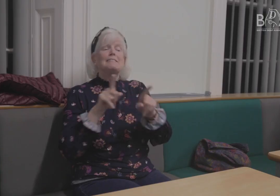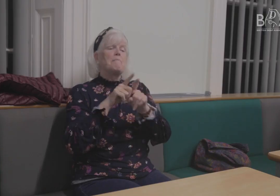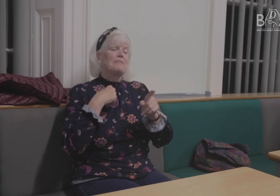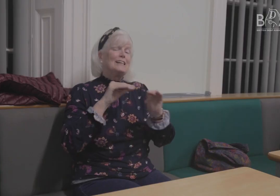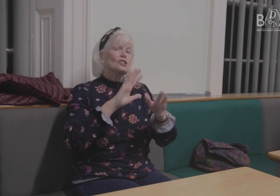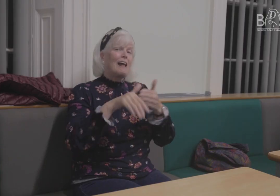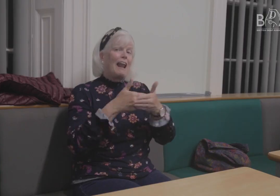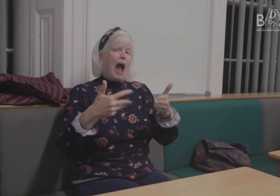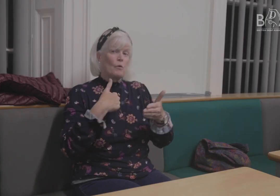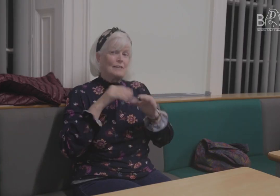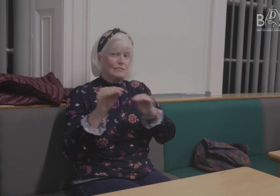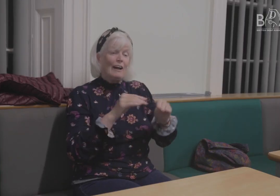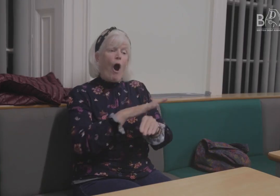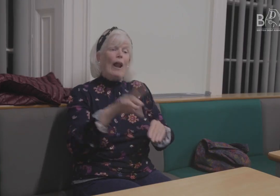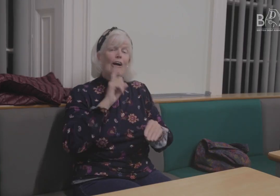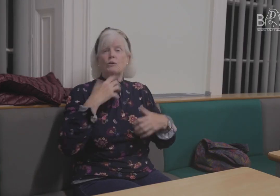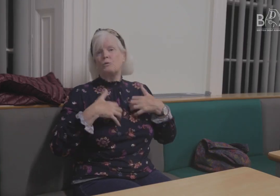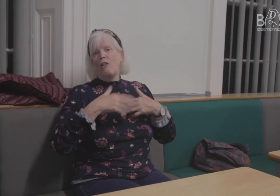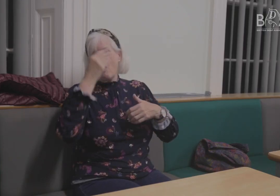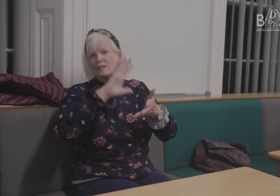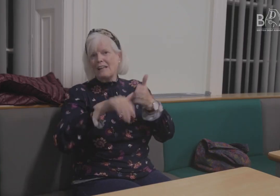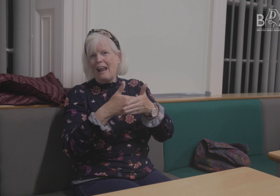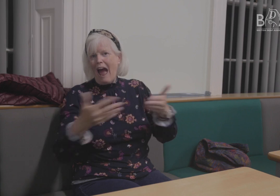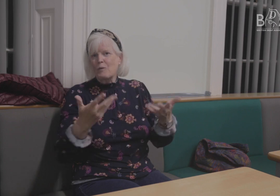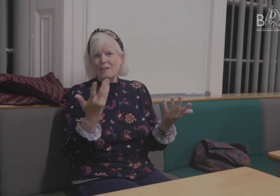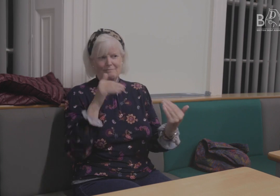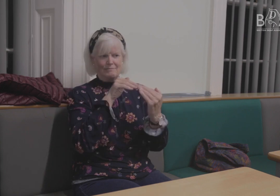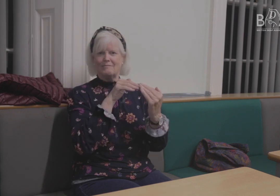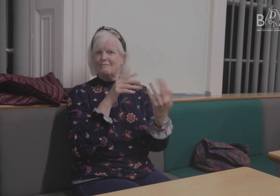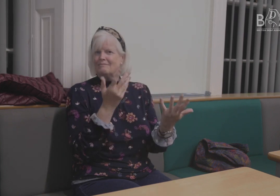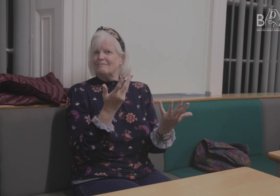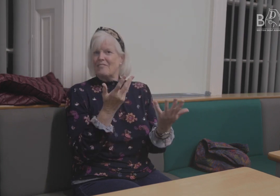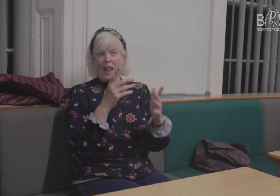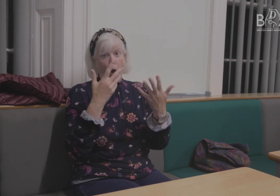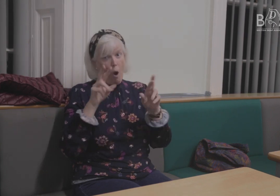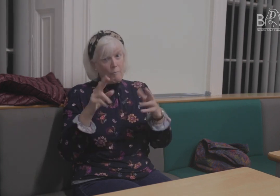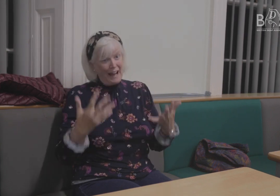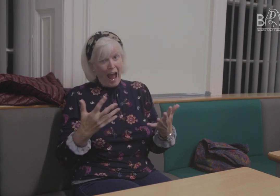I teach sign language and my hearing students are so enthusiastic to learn the language which is a sure sign of equality.